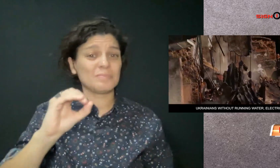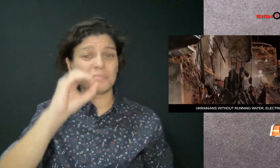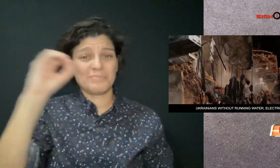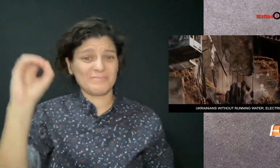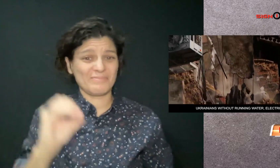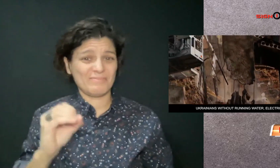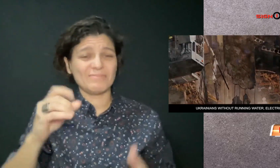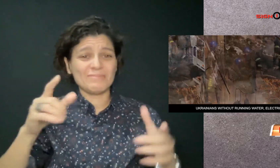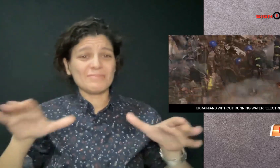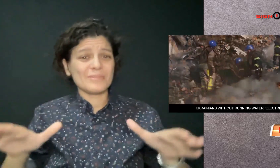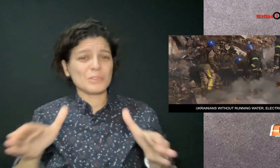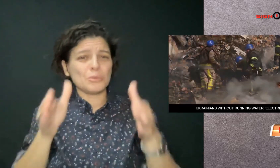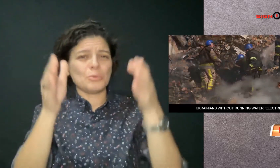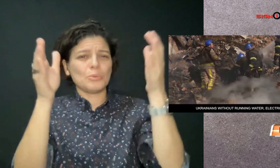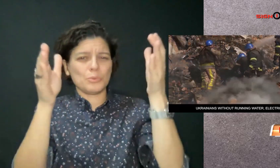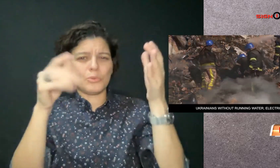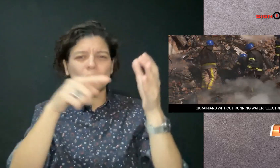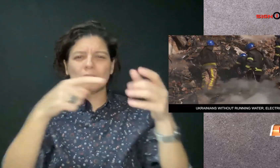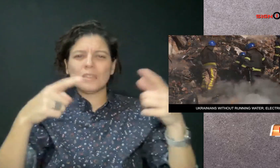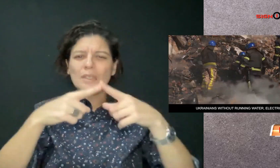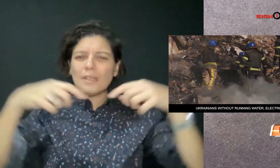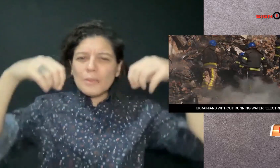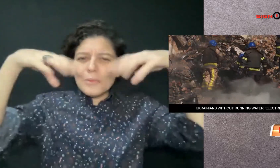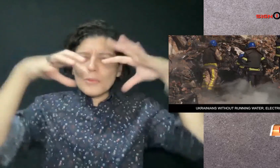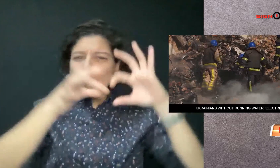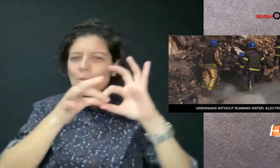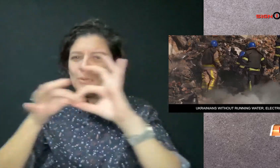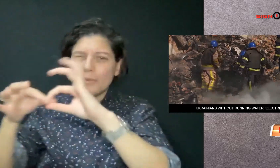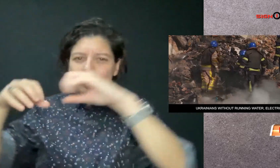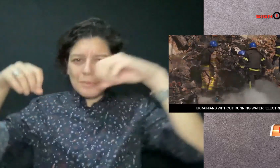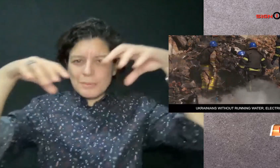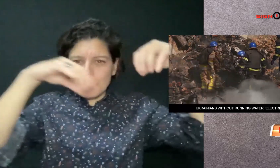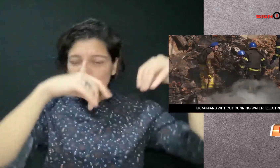Ukraine's president says 30% of the country's power stations have been